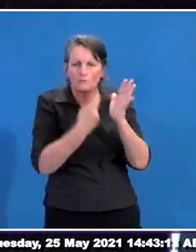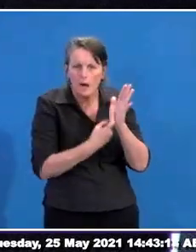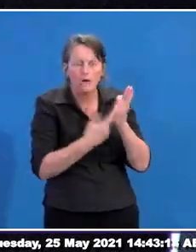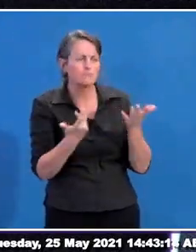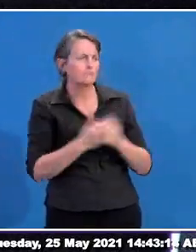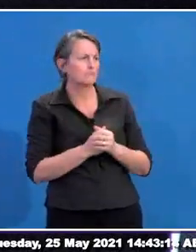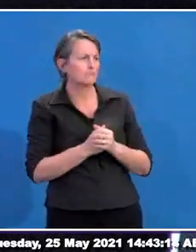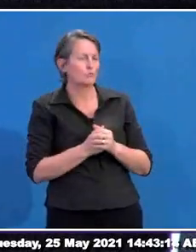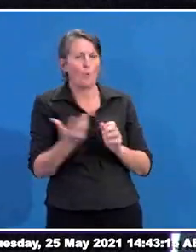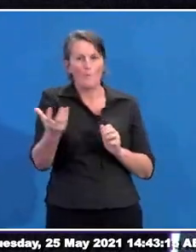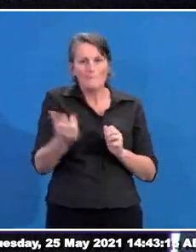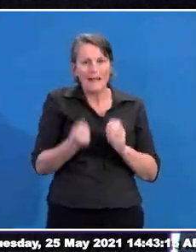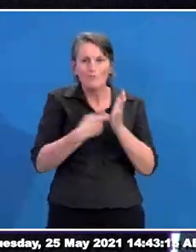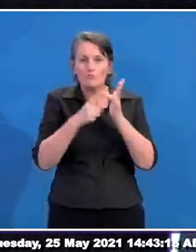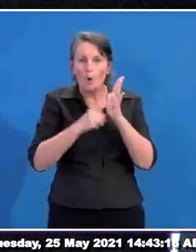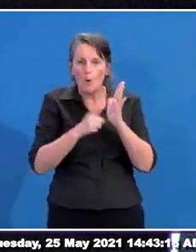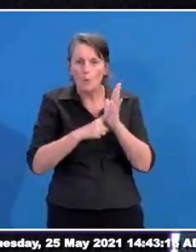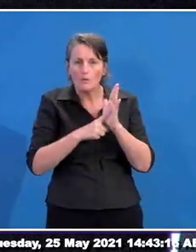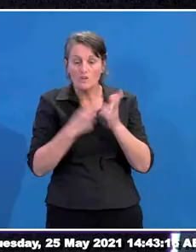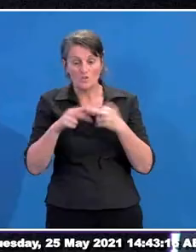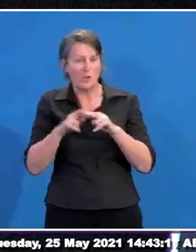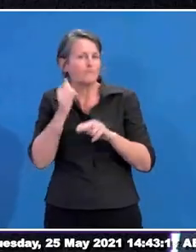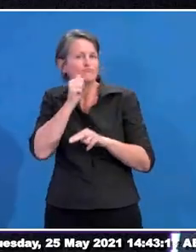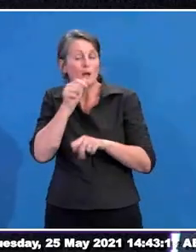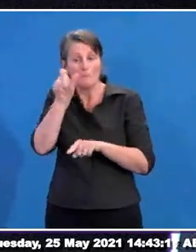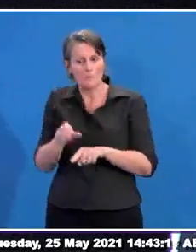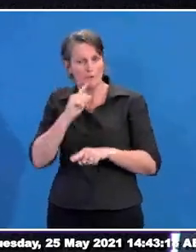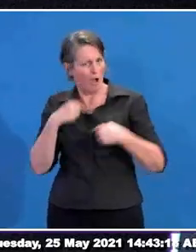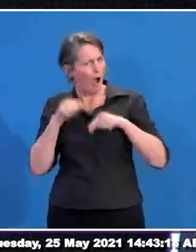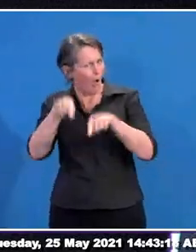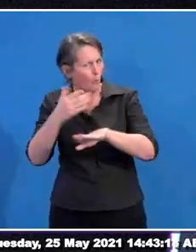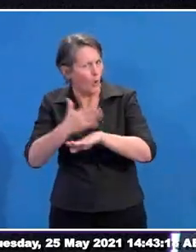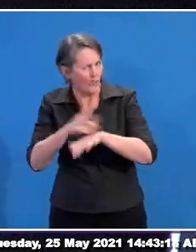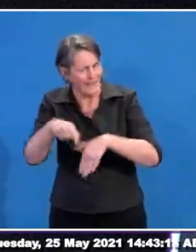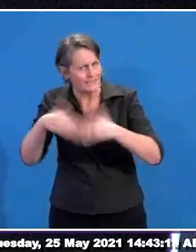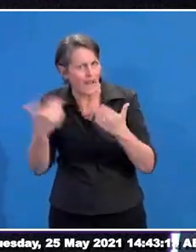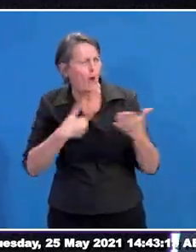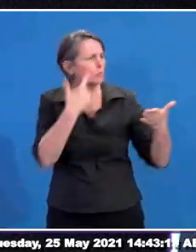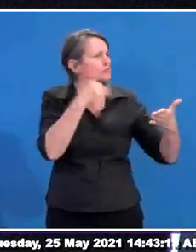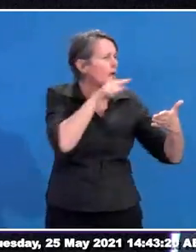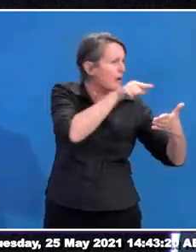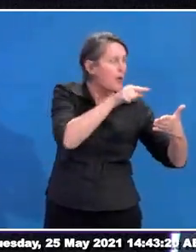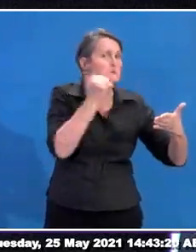shift, they definitely worked that day. If people are talking about a witness, I will verify that a witness